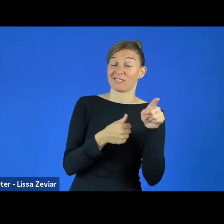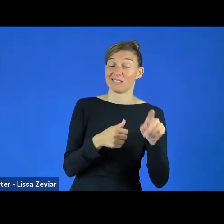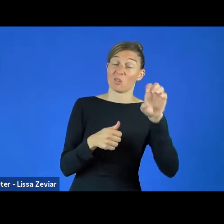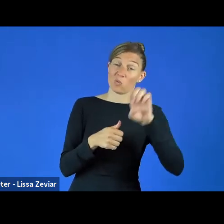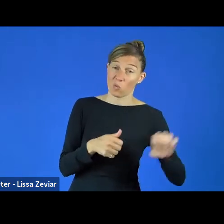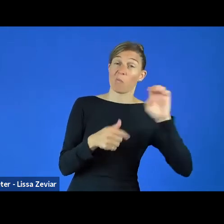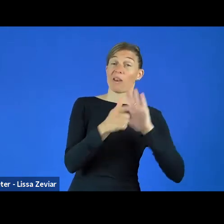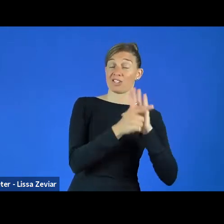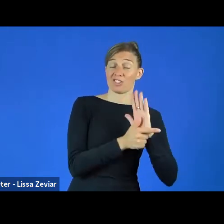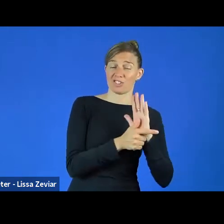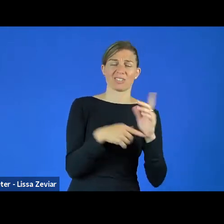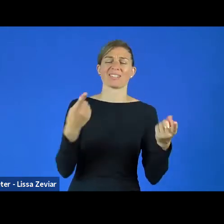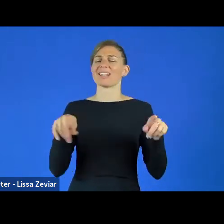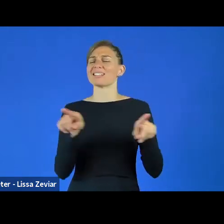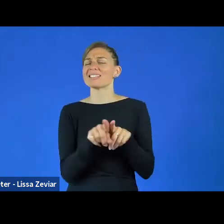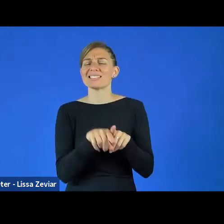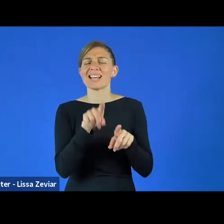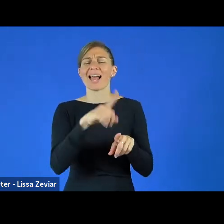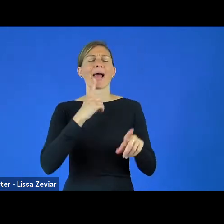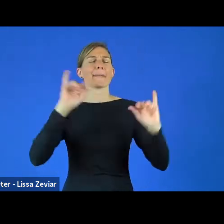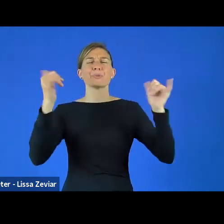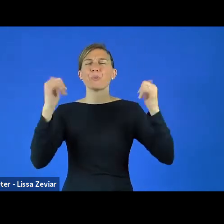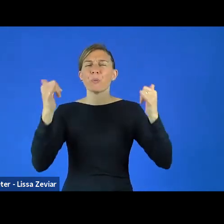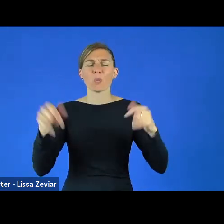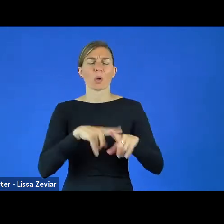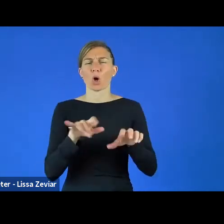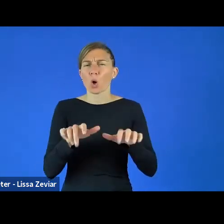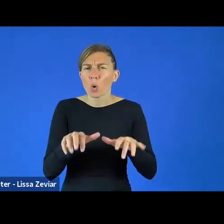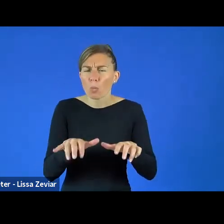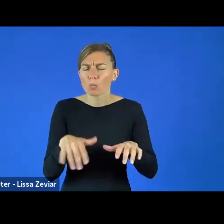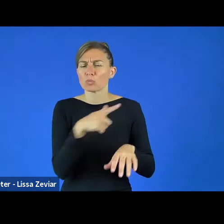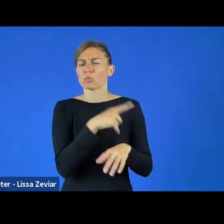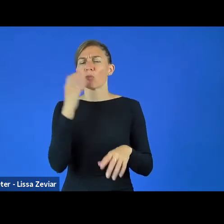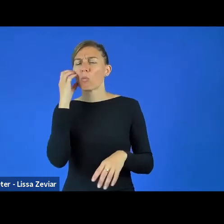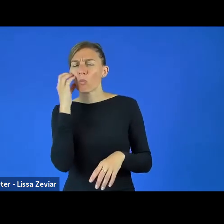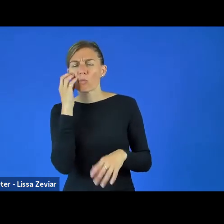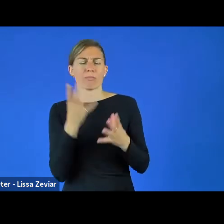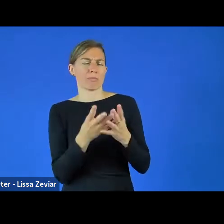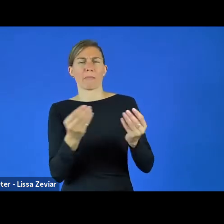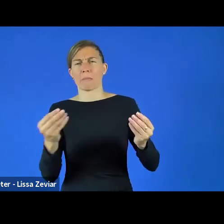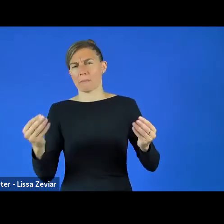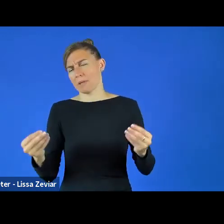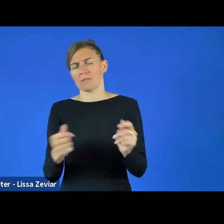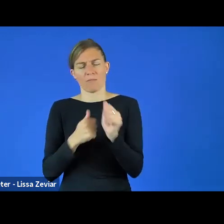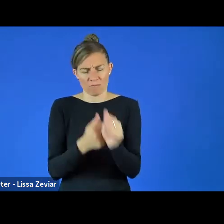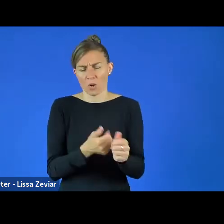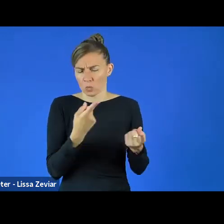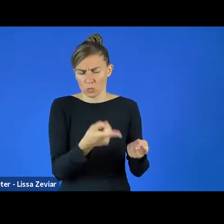for mobile phones and computers, for most of the goods and services. Next.